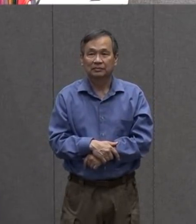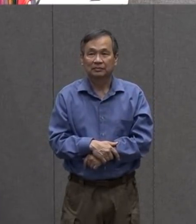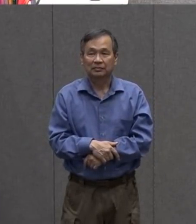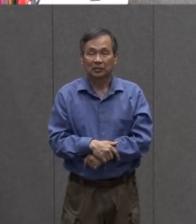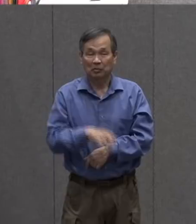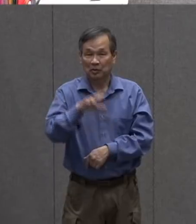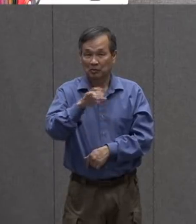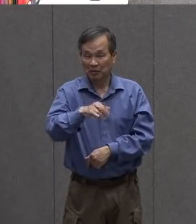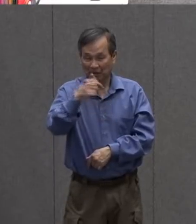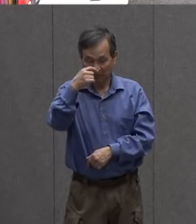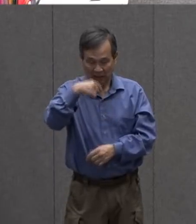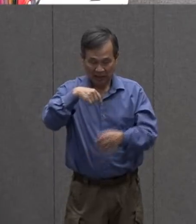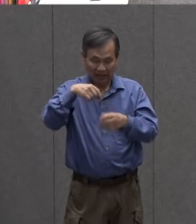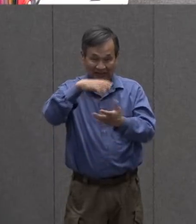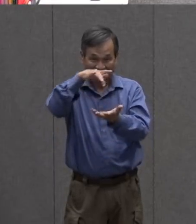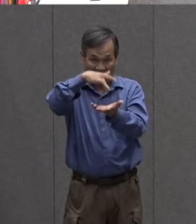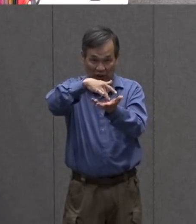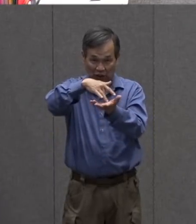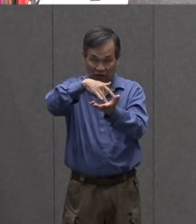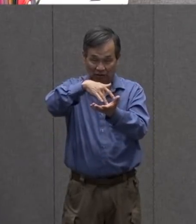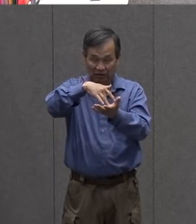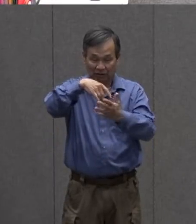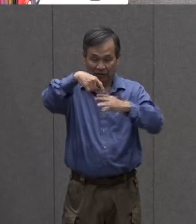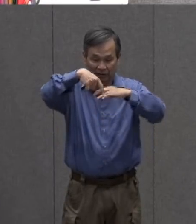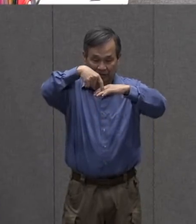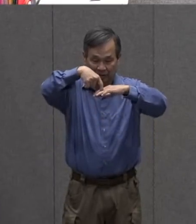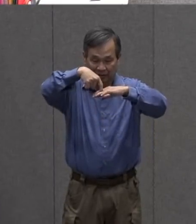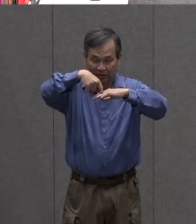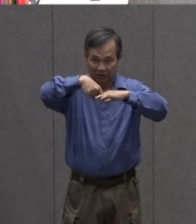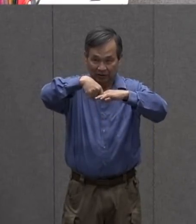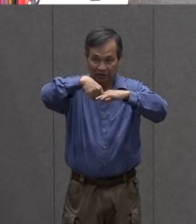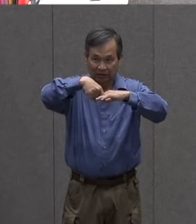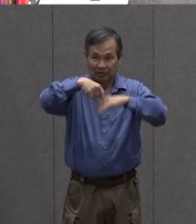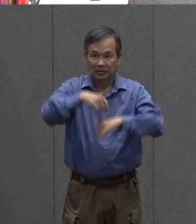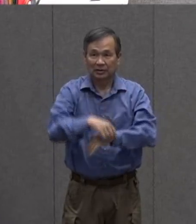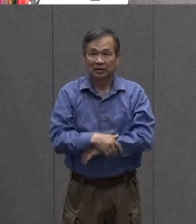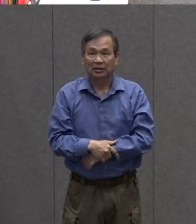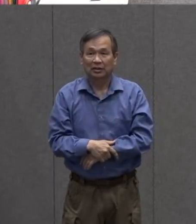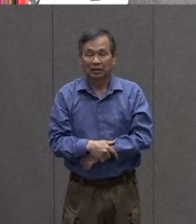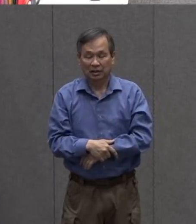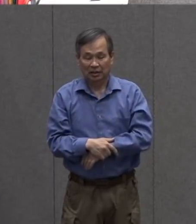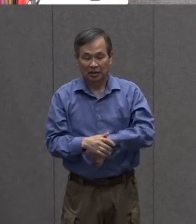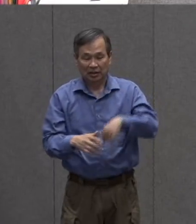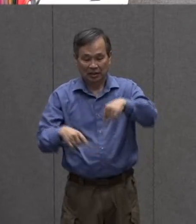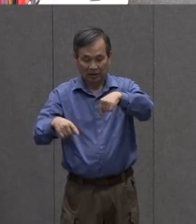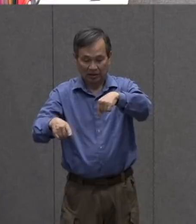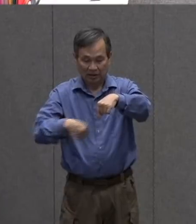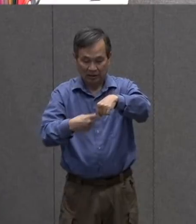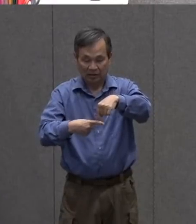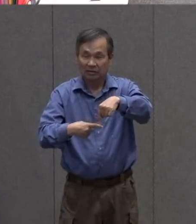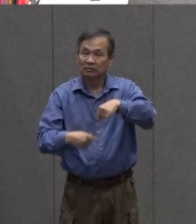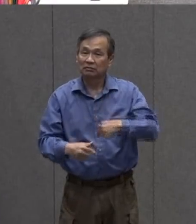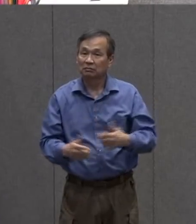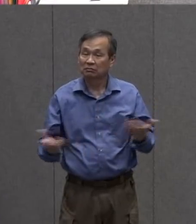we were just talking about. and we're going to flick our arrow around so that it can land on a sound.